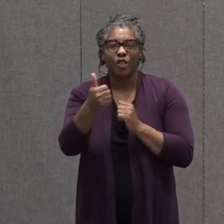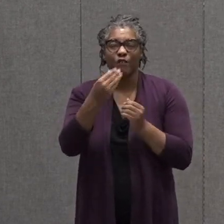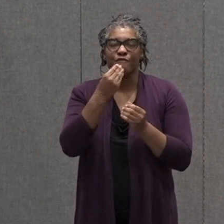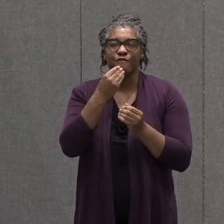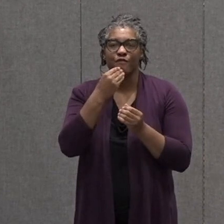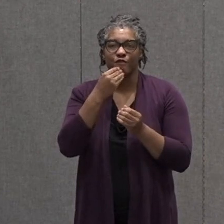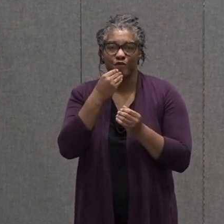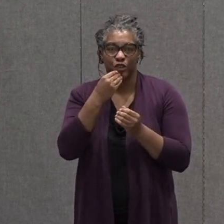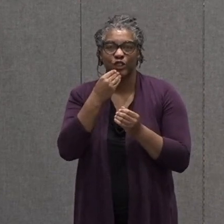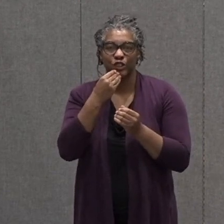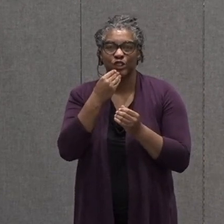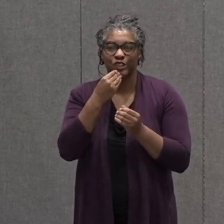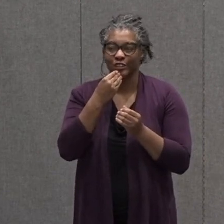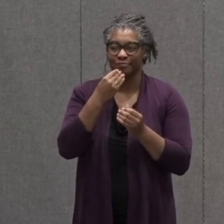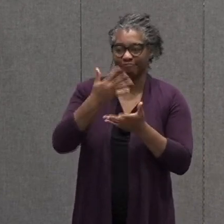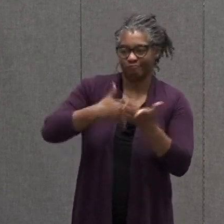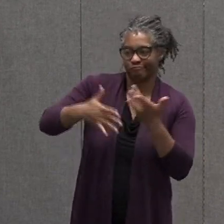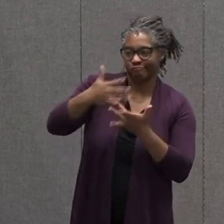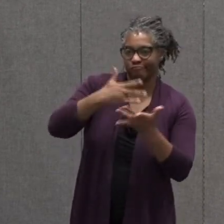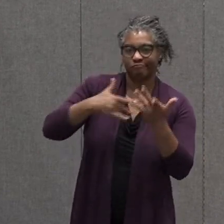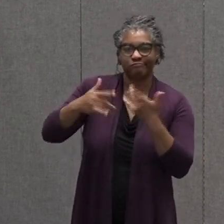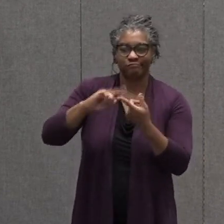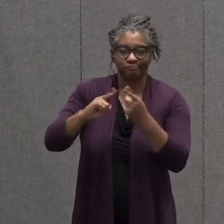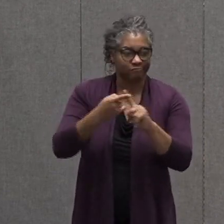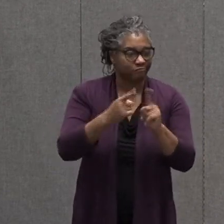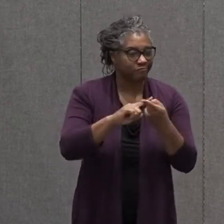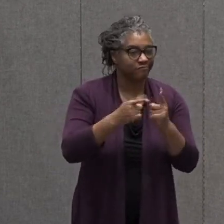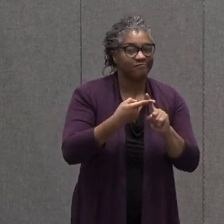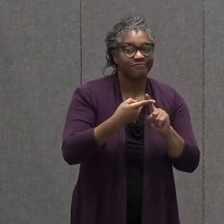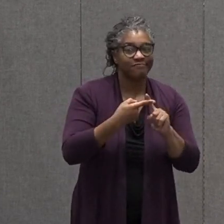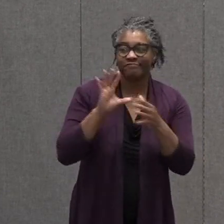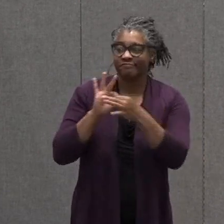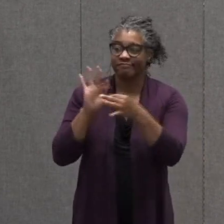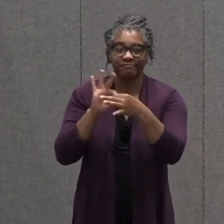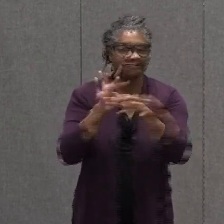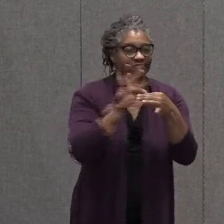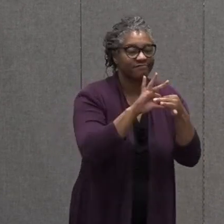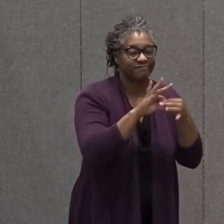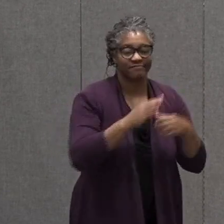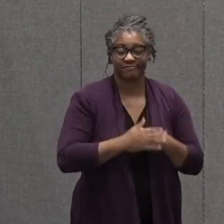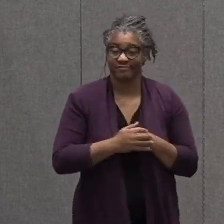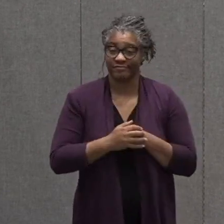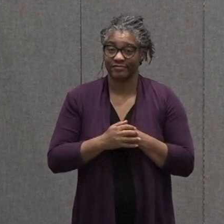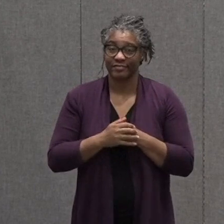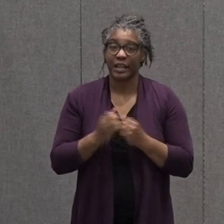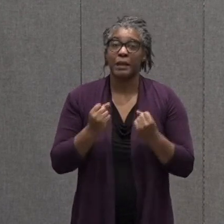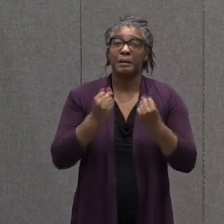Many times we often think that peanut butter and jelly are the perfect pair.